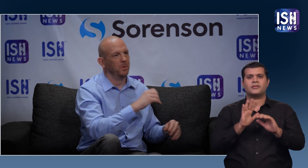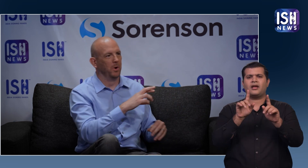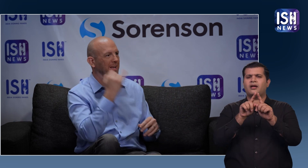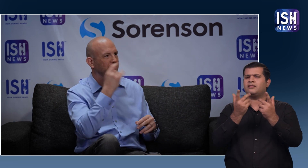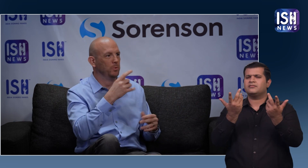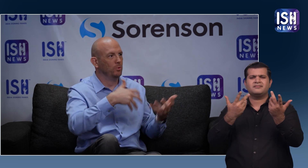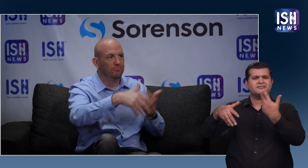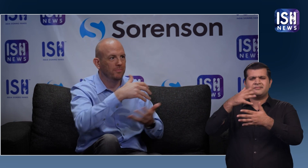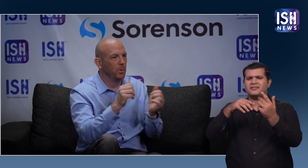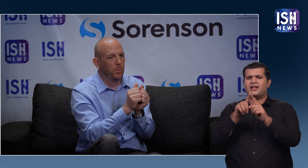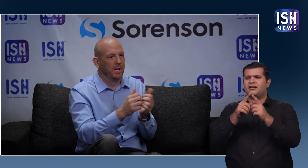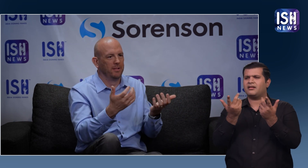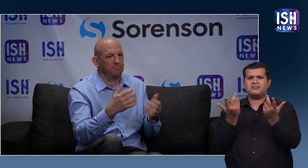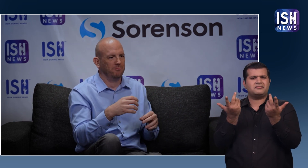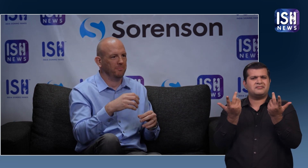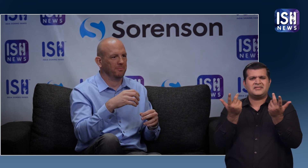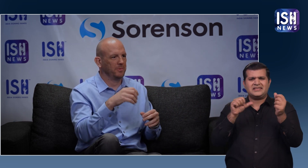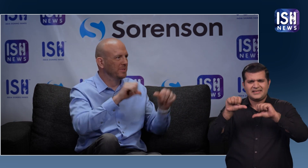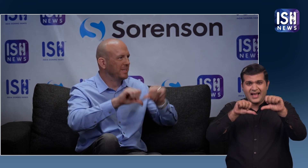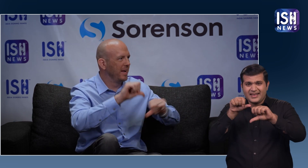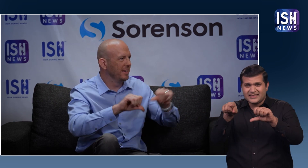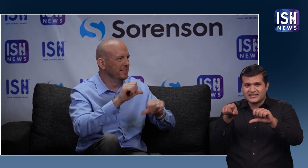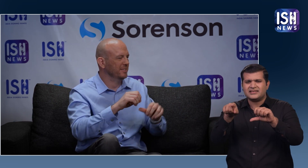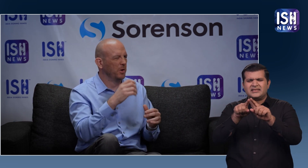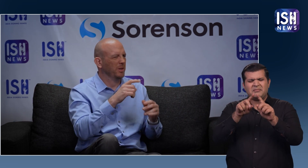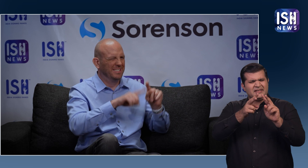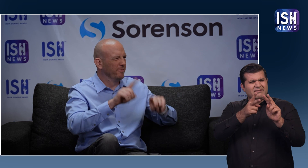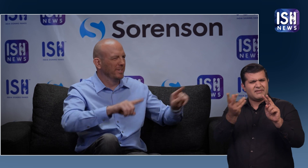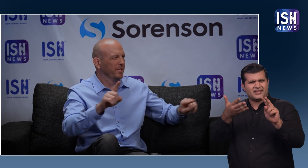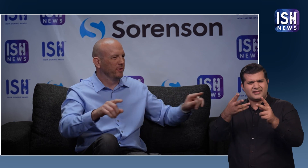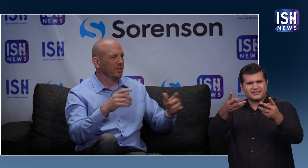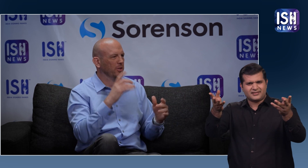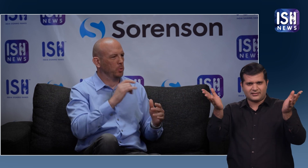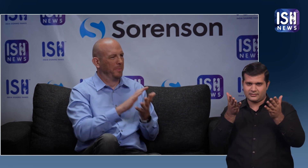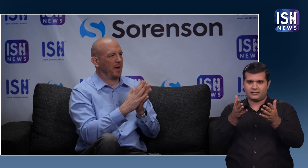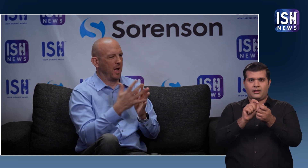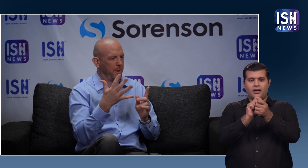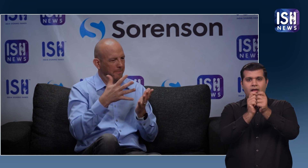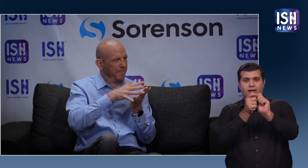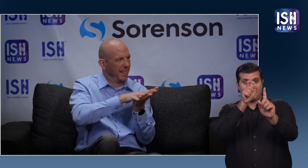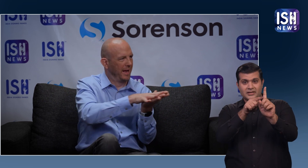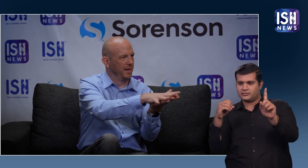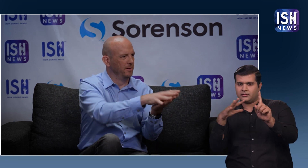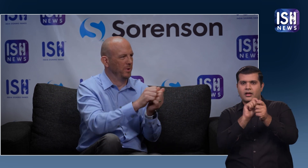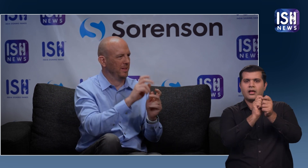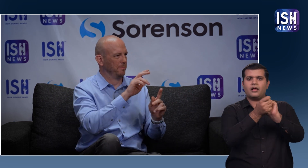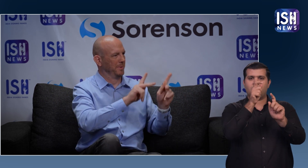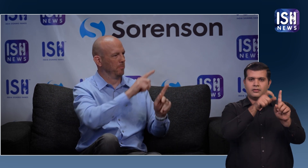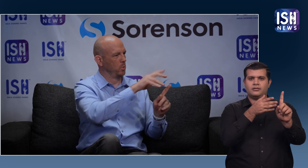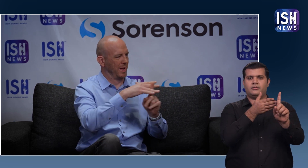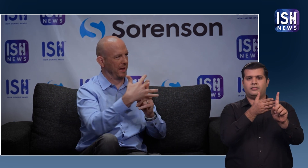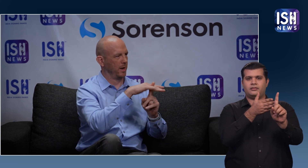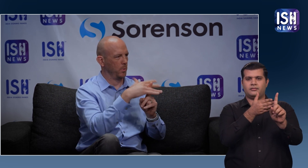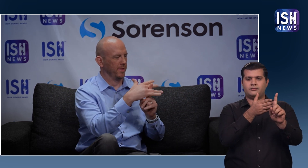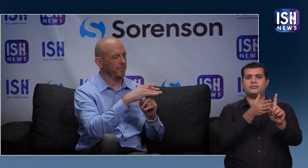If you socialize with scientists, or anybody, then you blend into those around you.